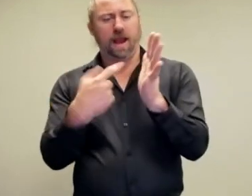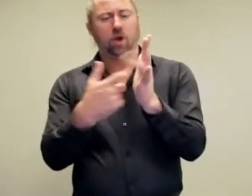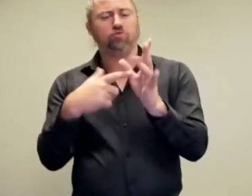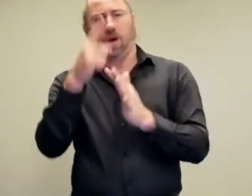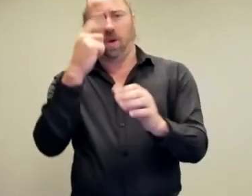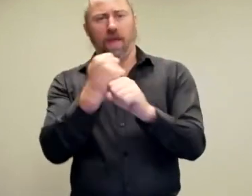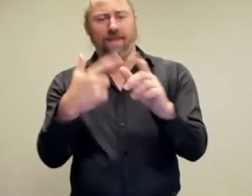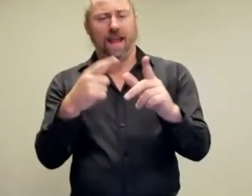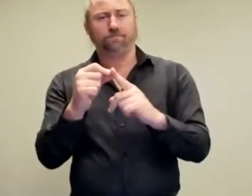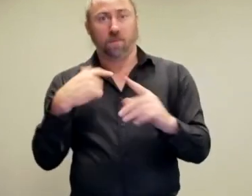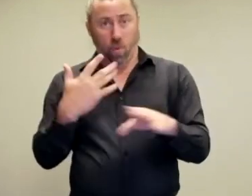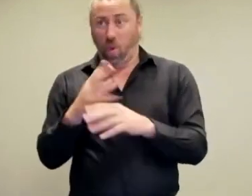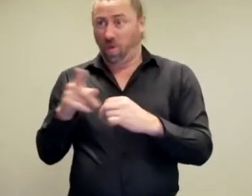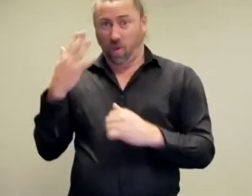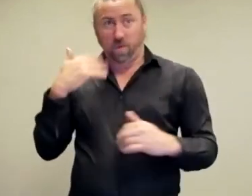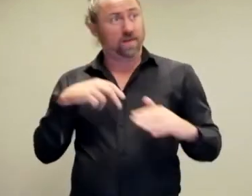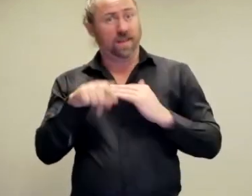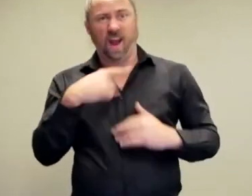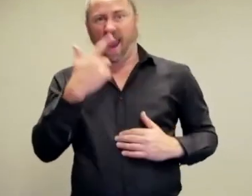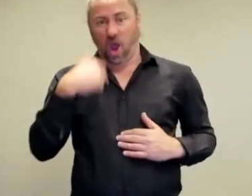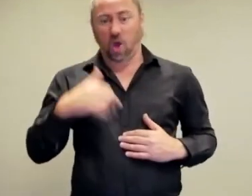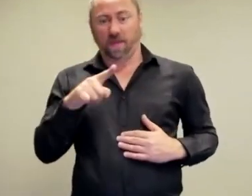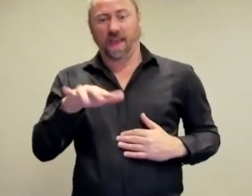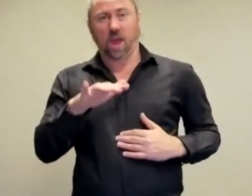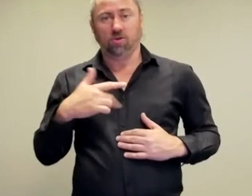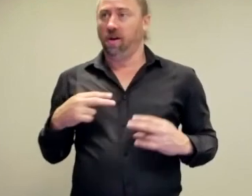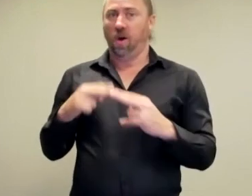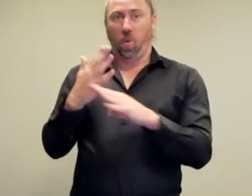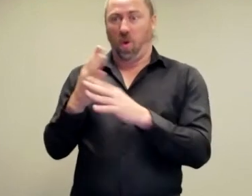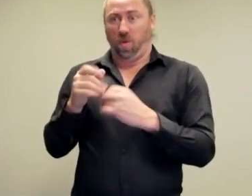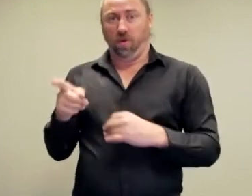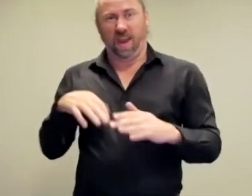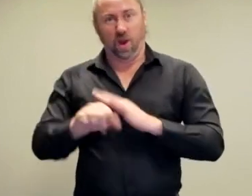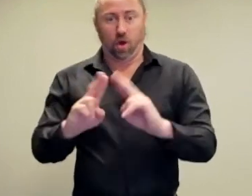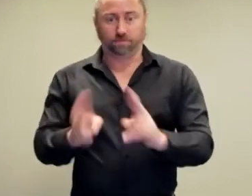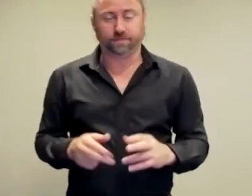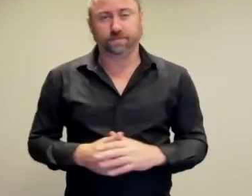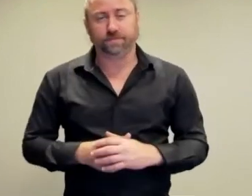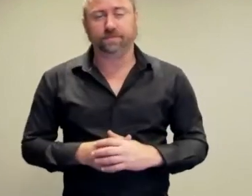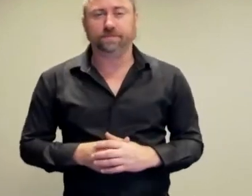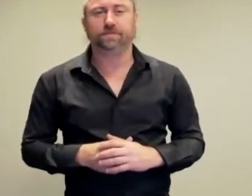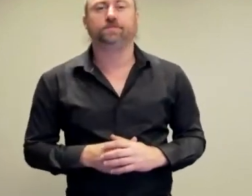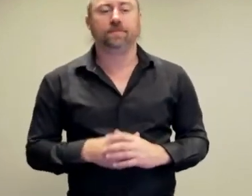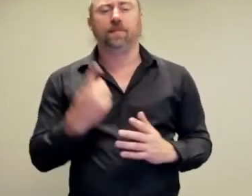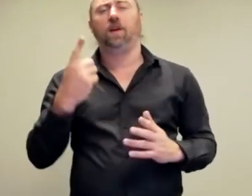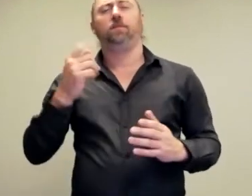This is one of my favourite works from the Collection, and I never ever can forget seeing this piece.